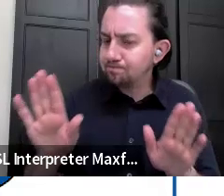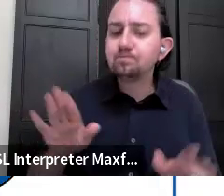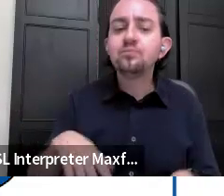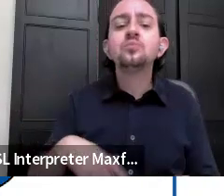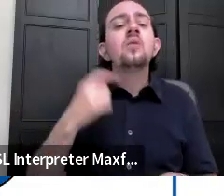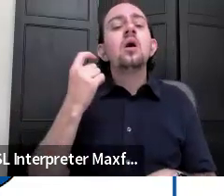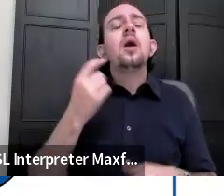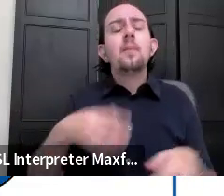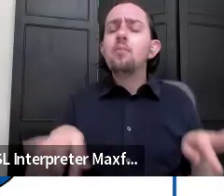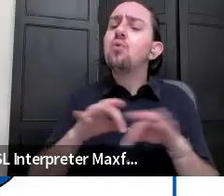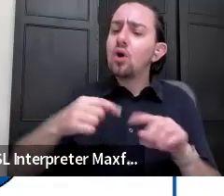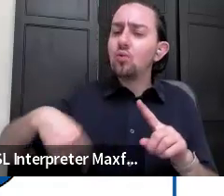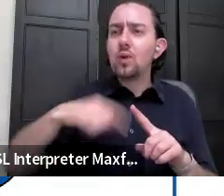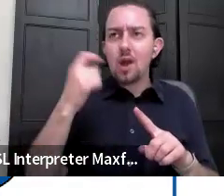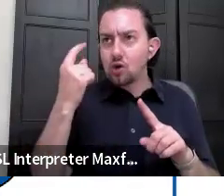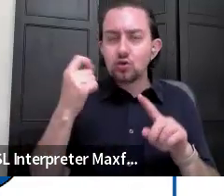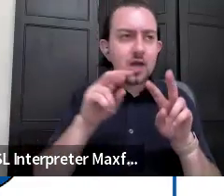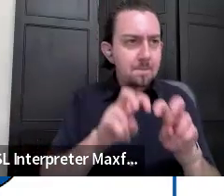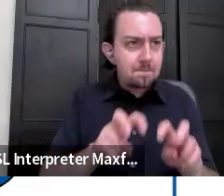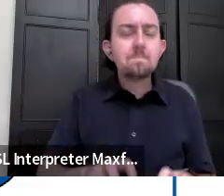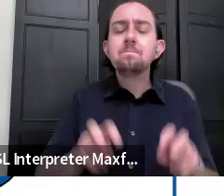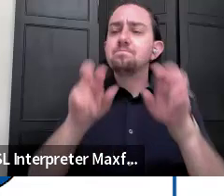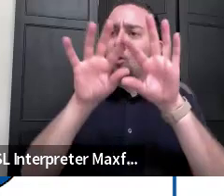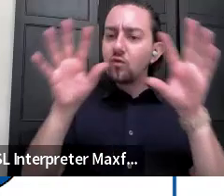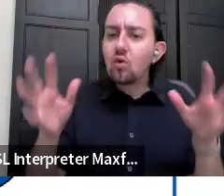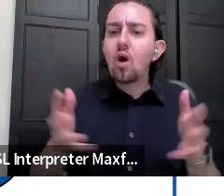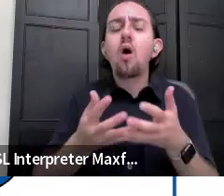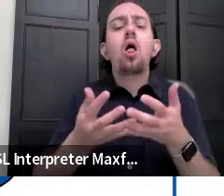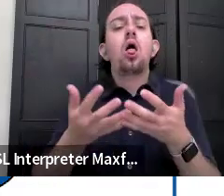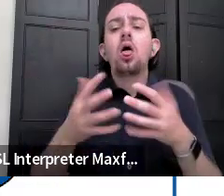to have a range of perspectives. If we acknowledge the differences but